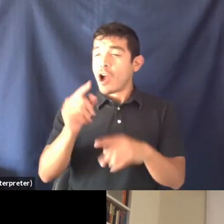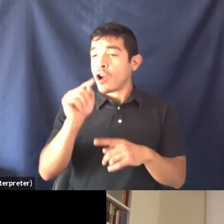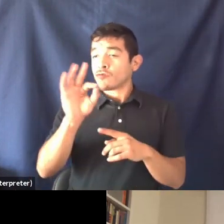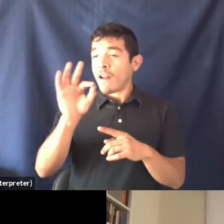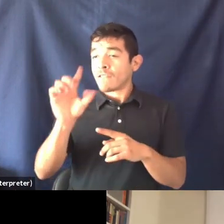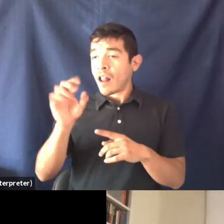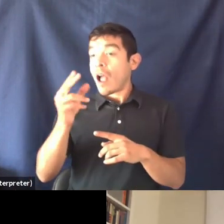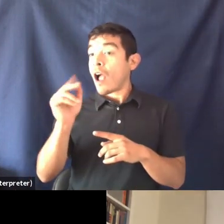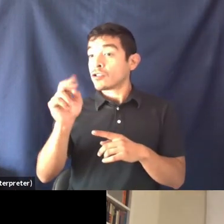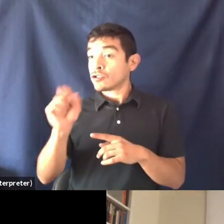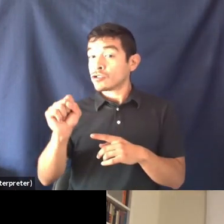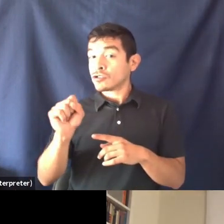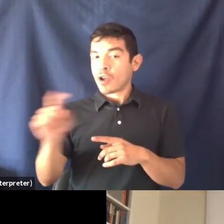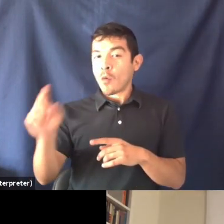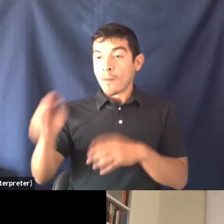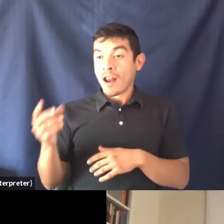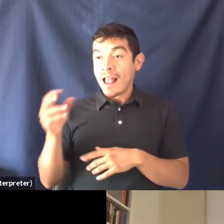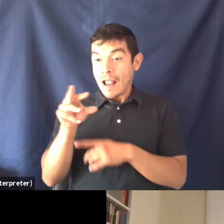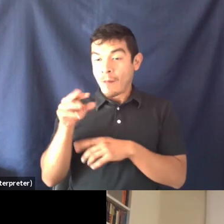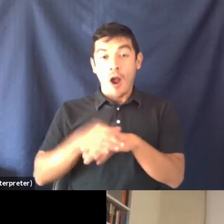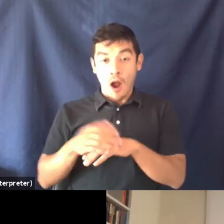Where they put a cam on the dogs that the truffles